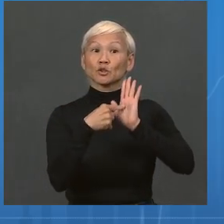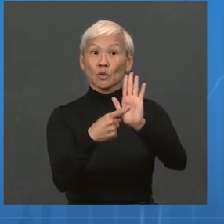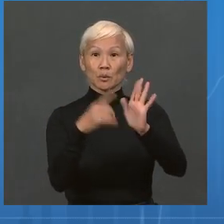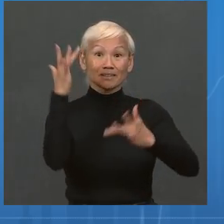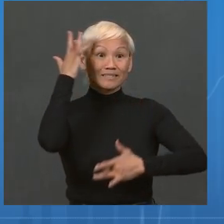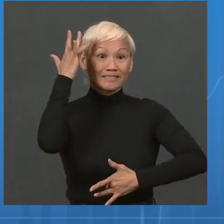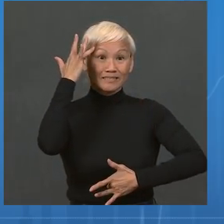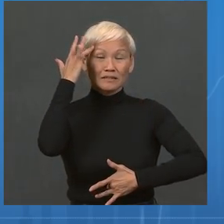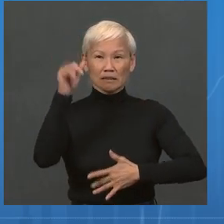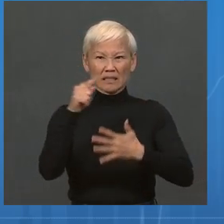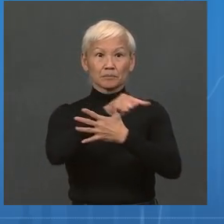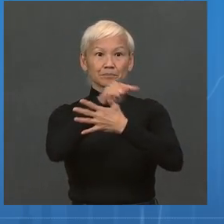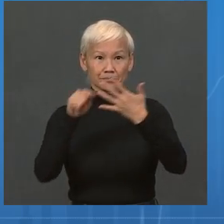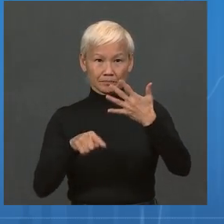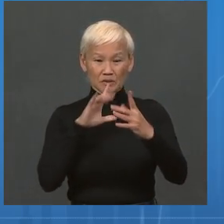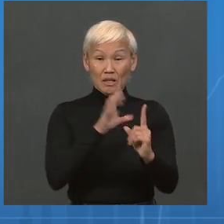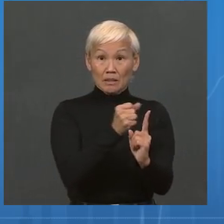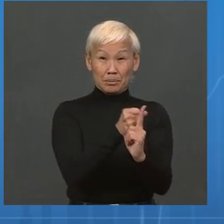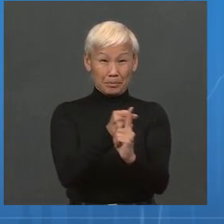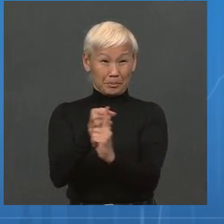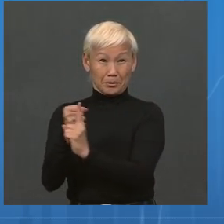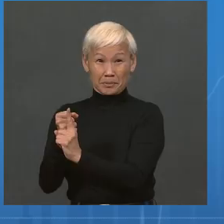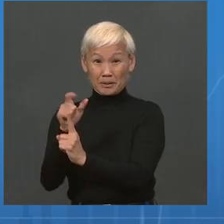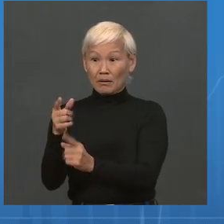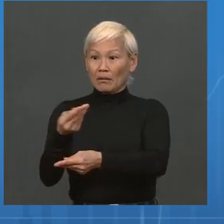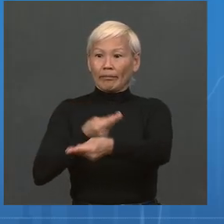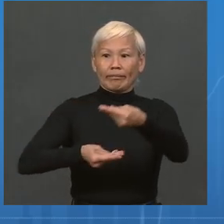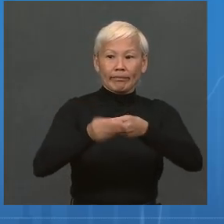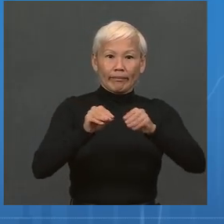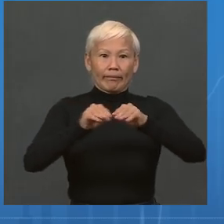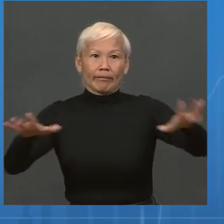incidence, transmission, and the efficacy of the vaccine --